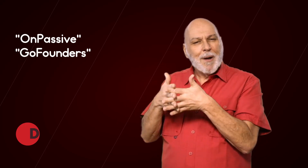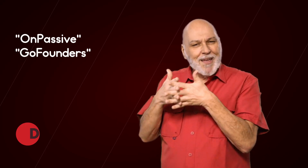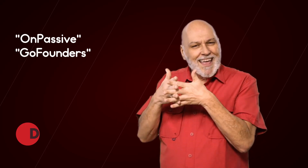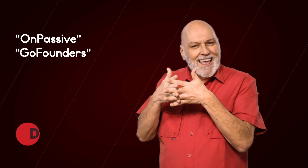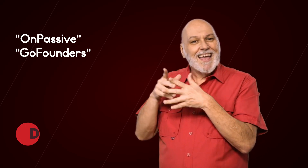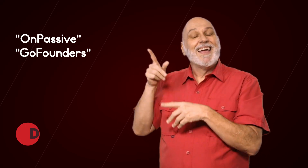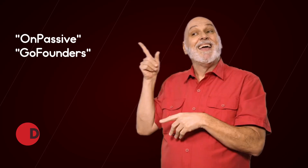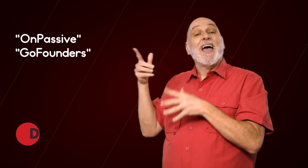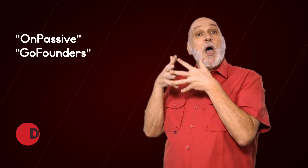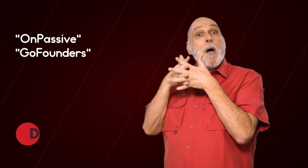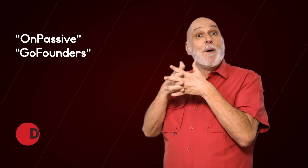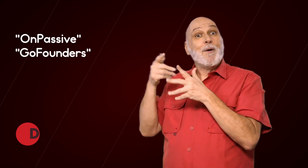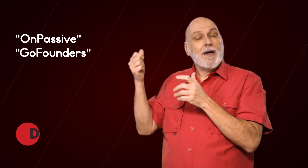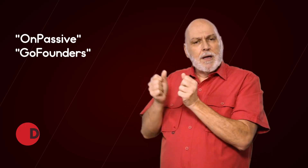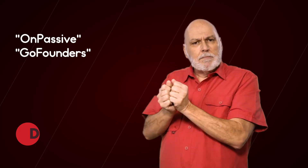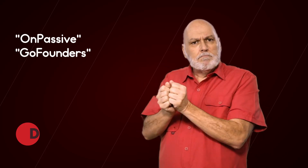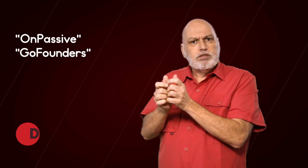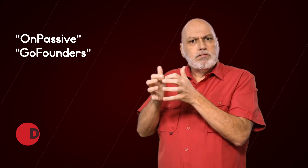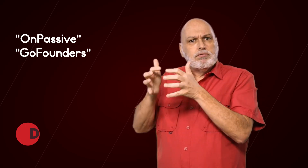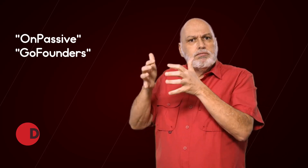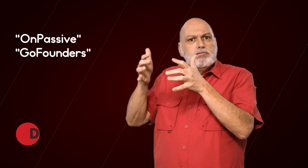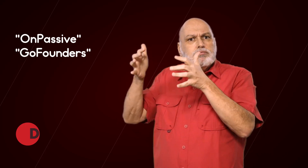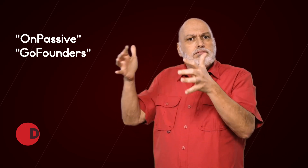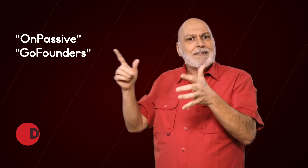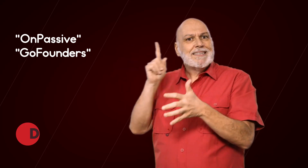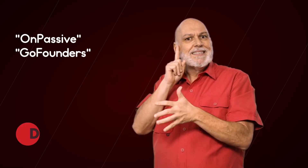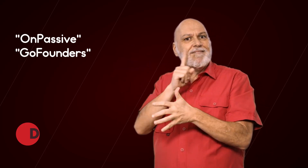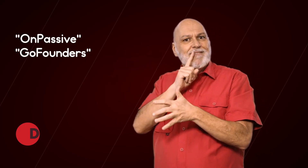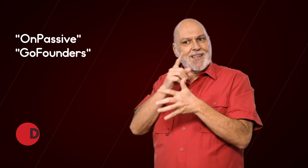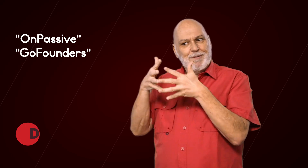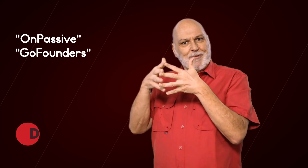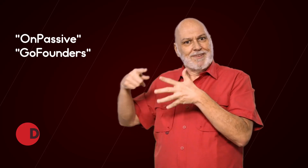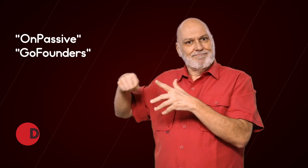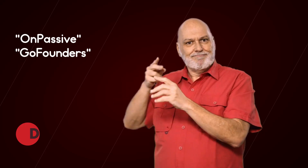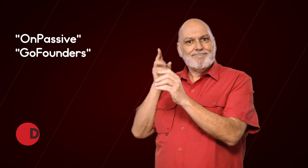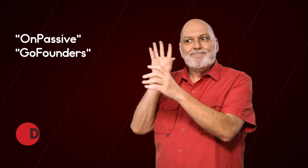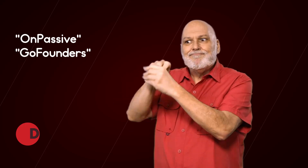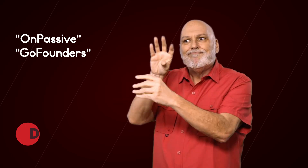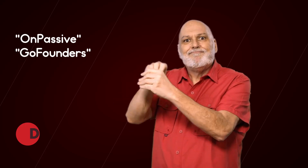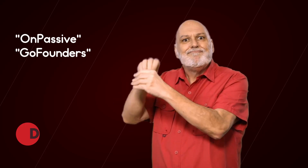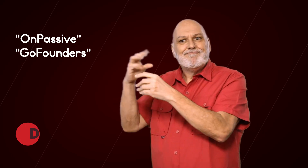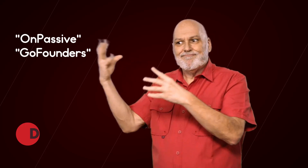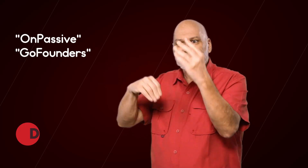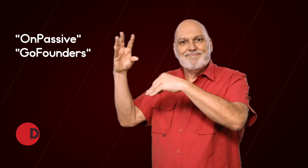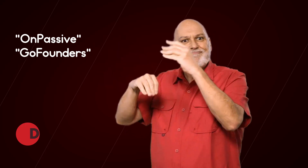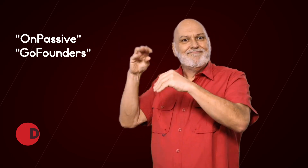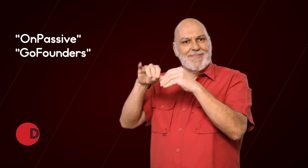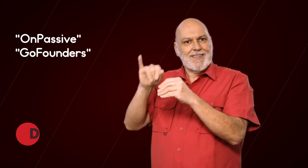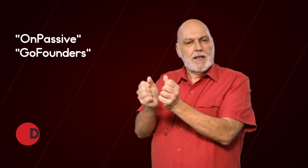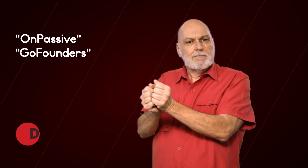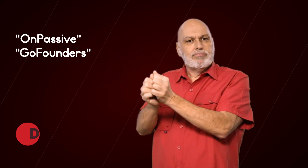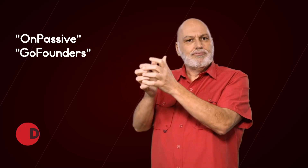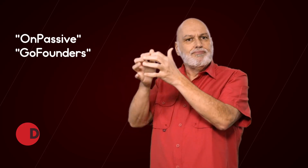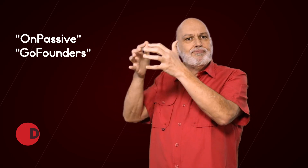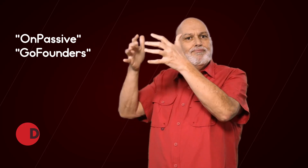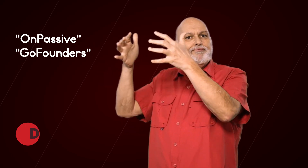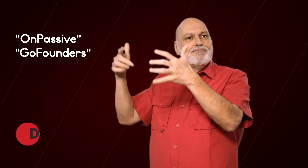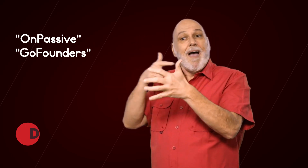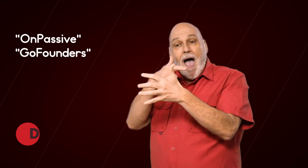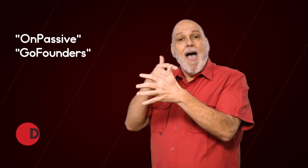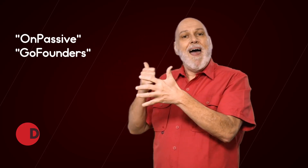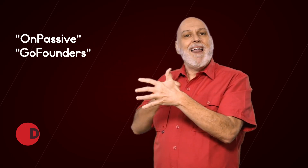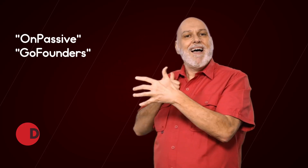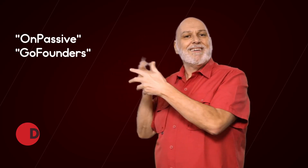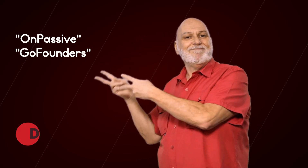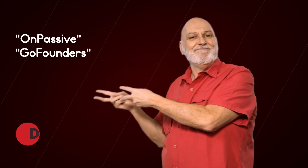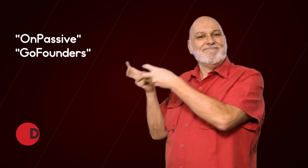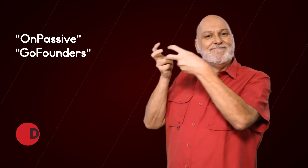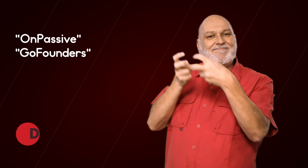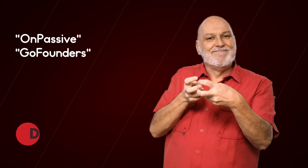and a sizable number of Deaf Americans also got involved.